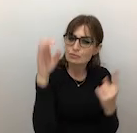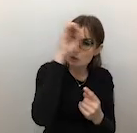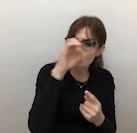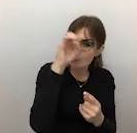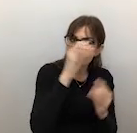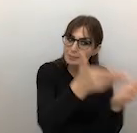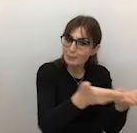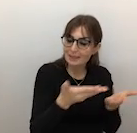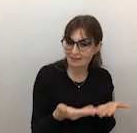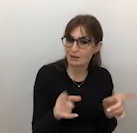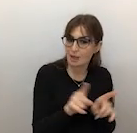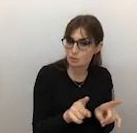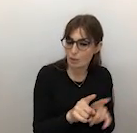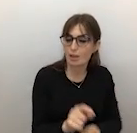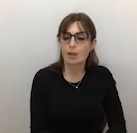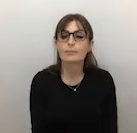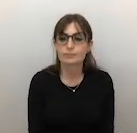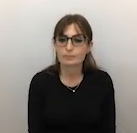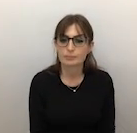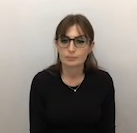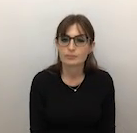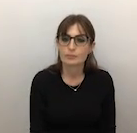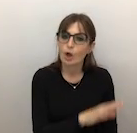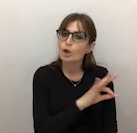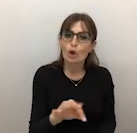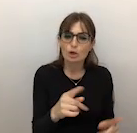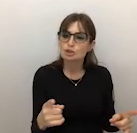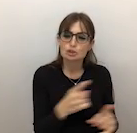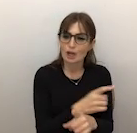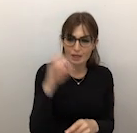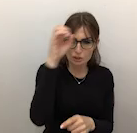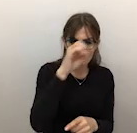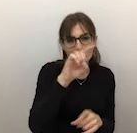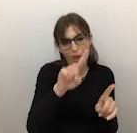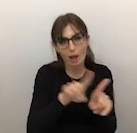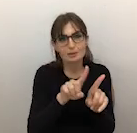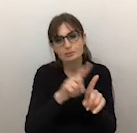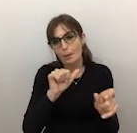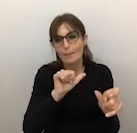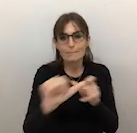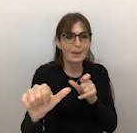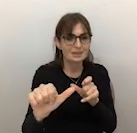of opinions may be given by the auditor. An unmodified opinion otherwise known as an unqualified